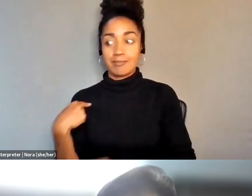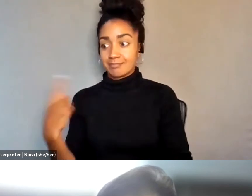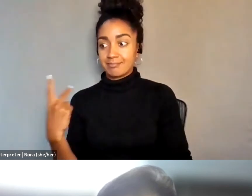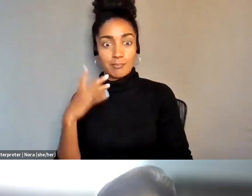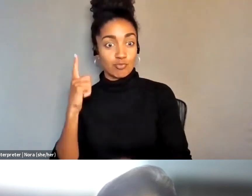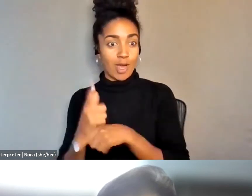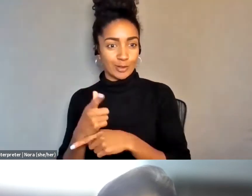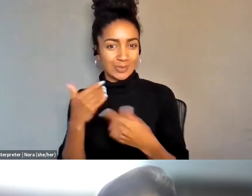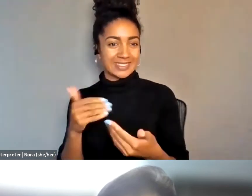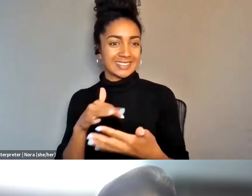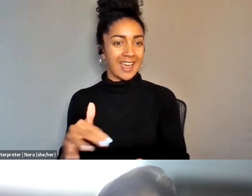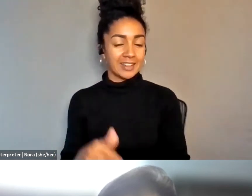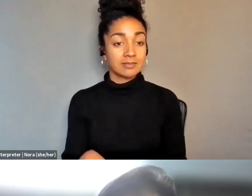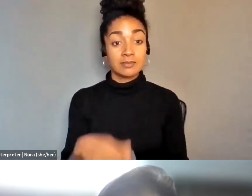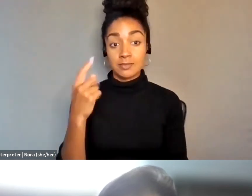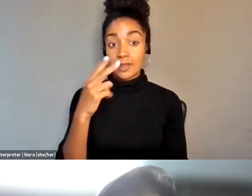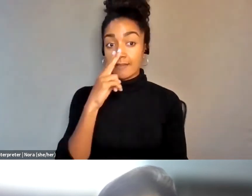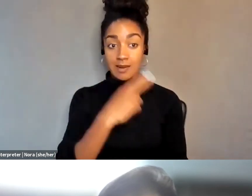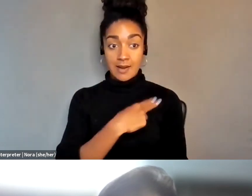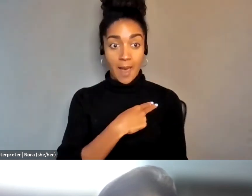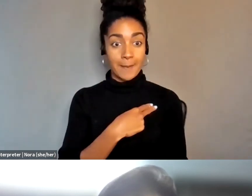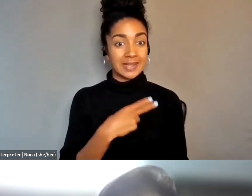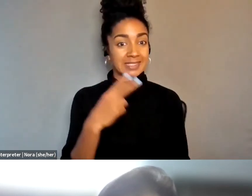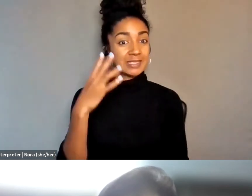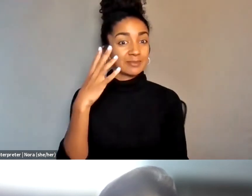Vietnam is experiencing its second year of the COVID-19 pandemic. Last year, when COVID-19 had not spread as widely in